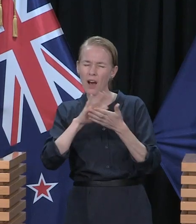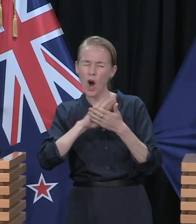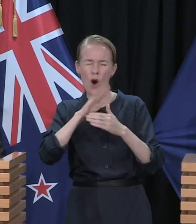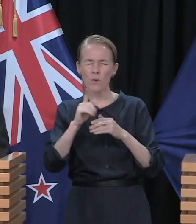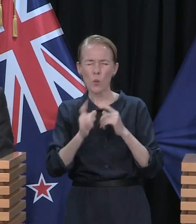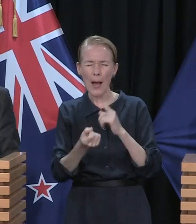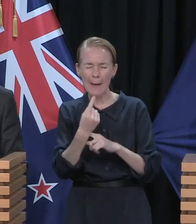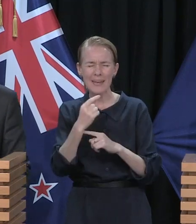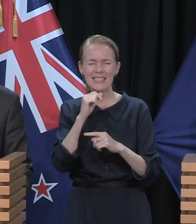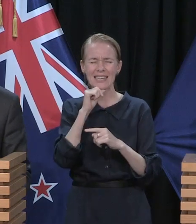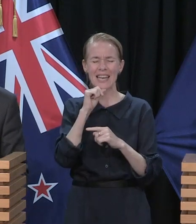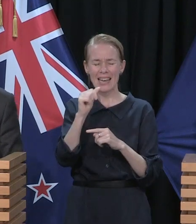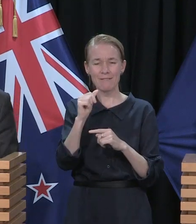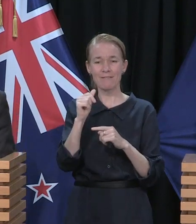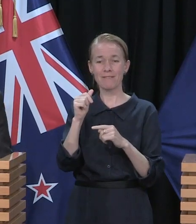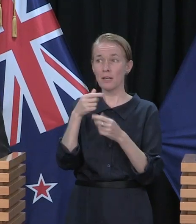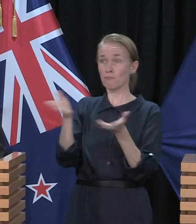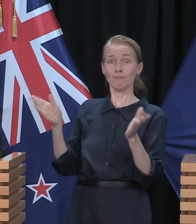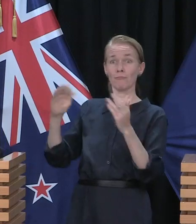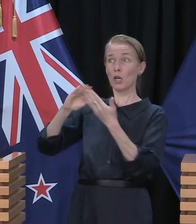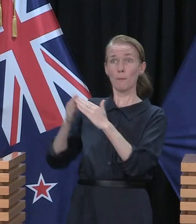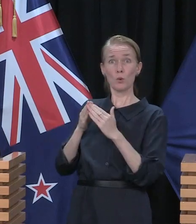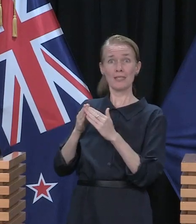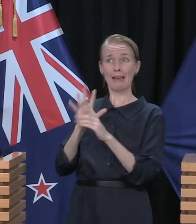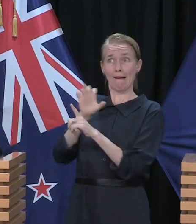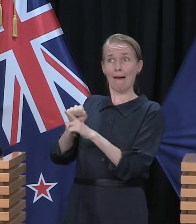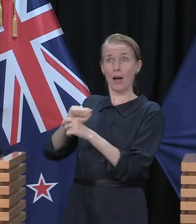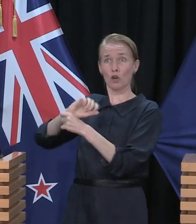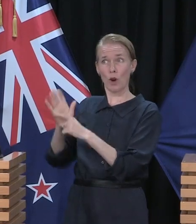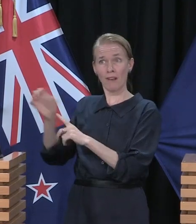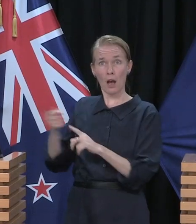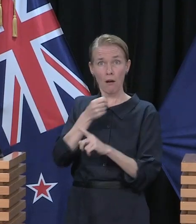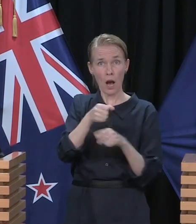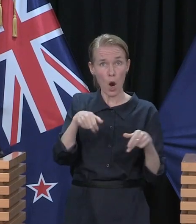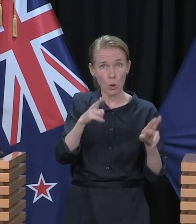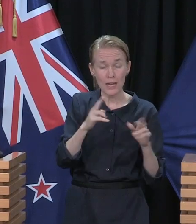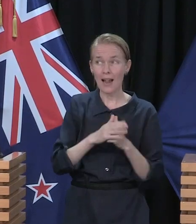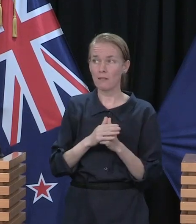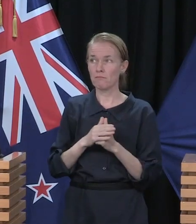that we're going to put people in quarantine? No. I think there haven't been any